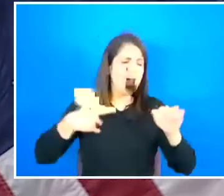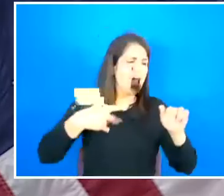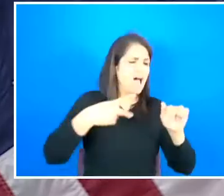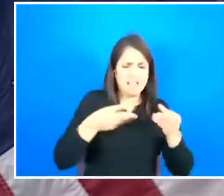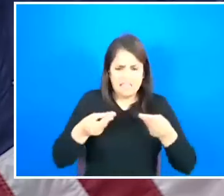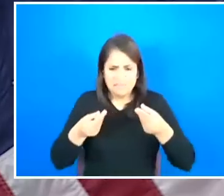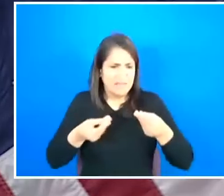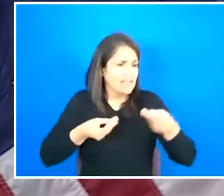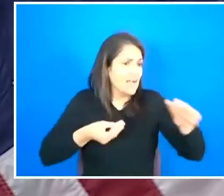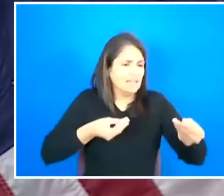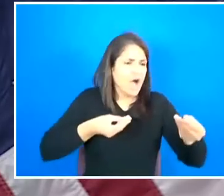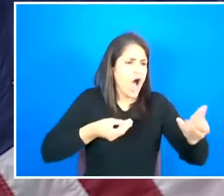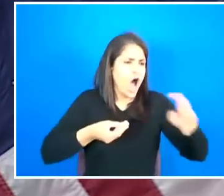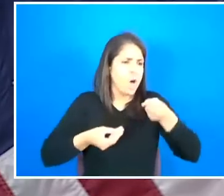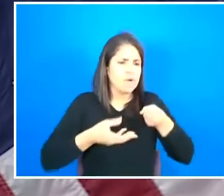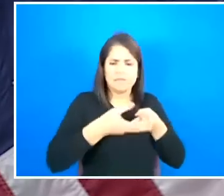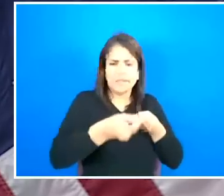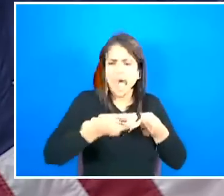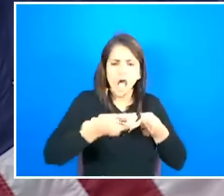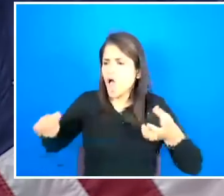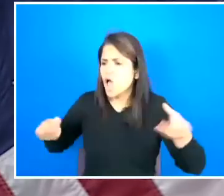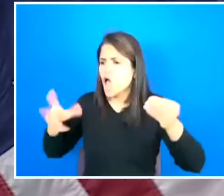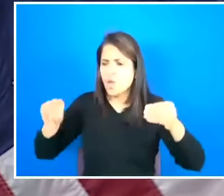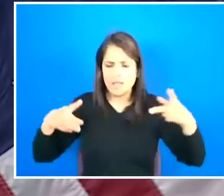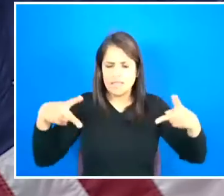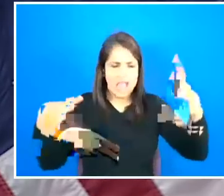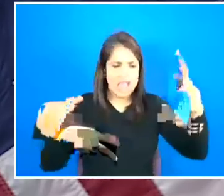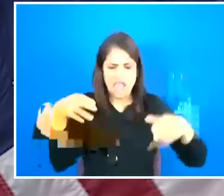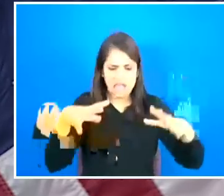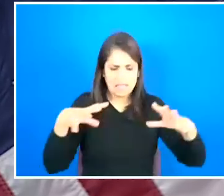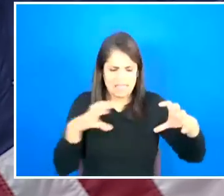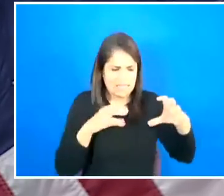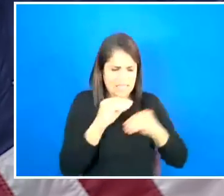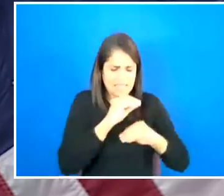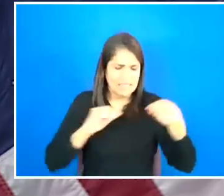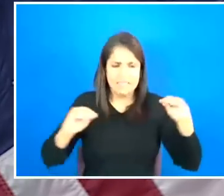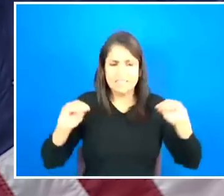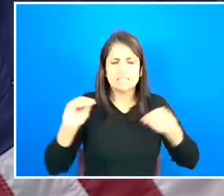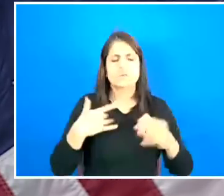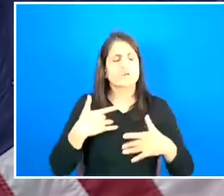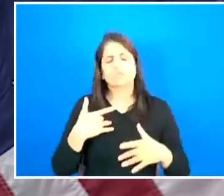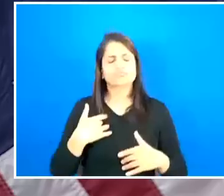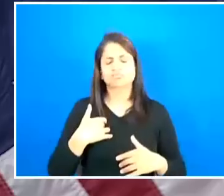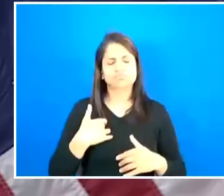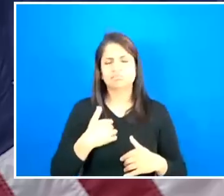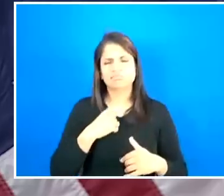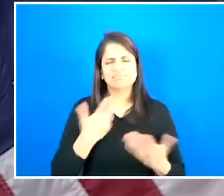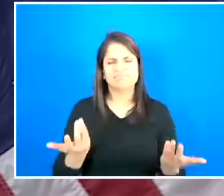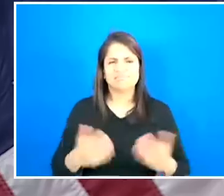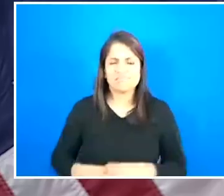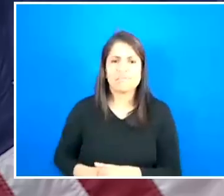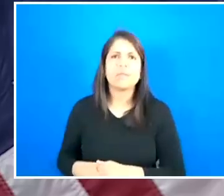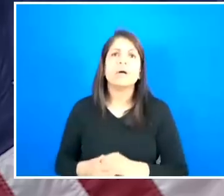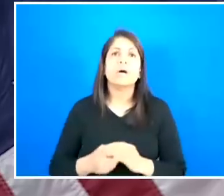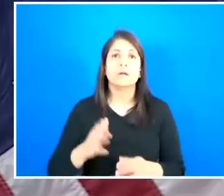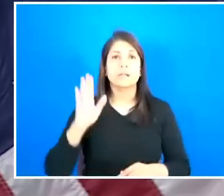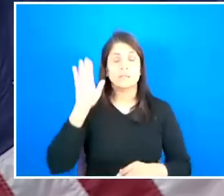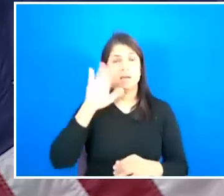CHALLENGES. TW, OW'REE CERTAINLY TRYING TO FIGURE OUT THE NEXT PHASES THAT